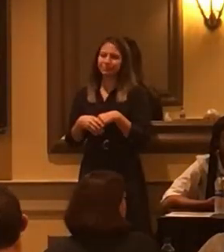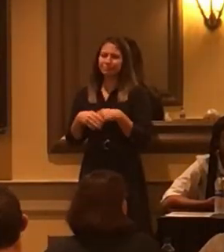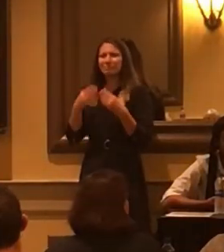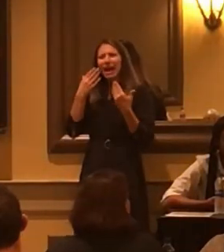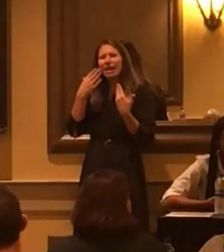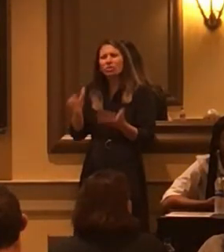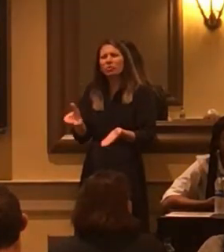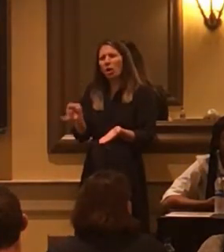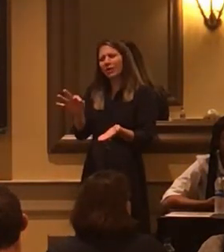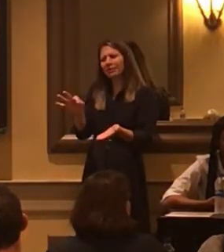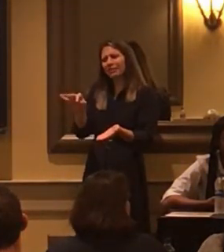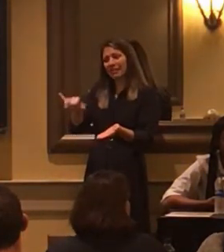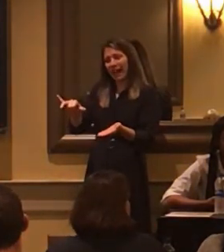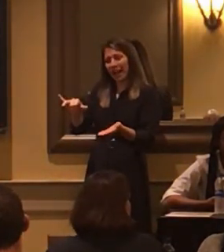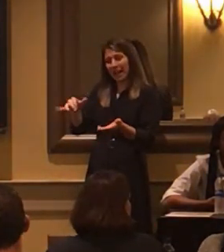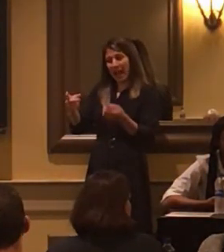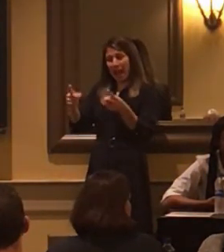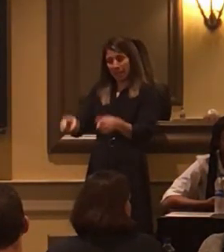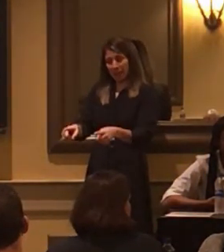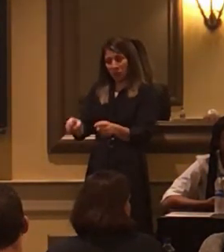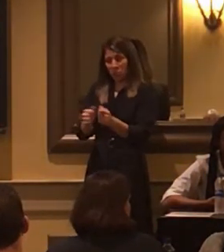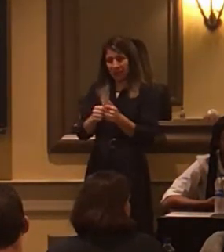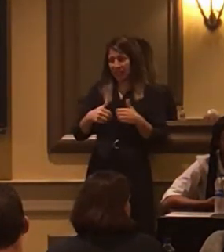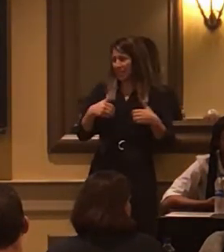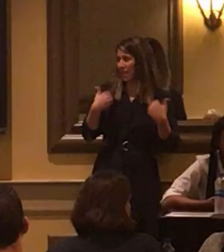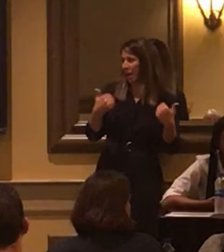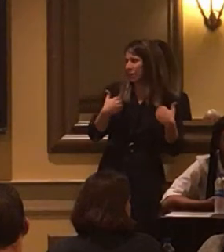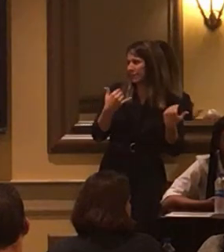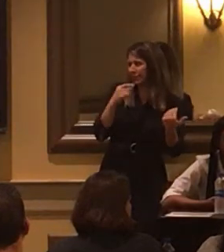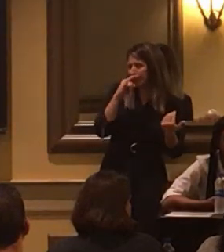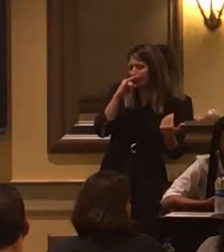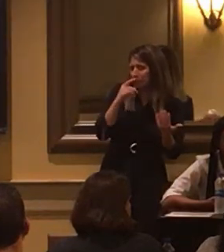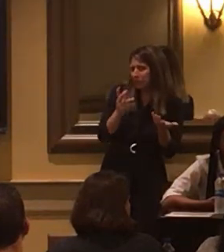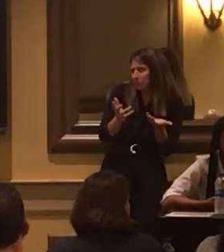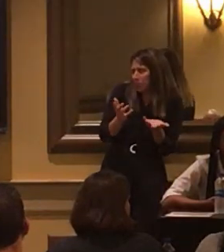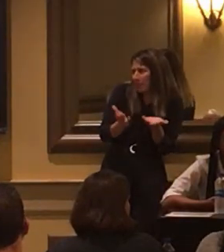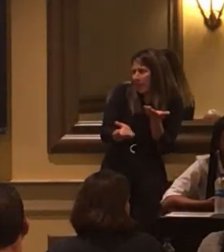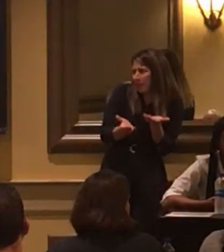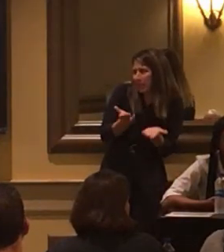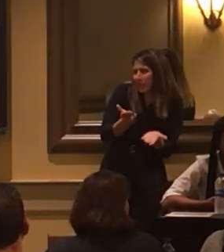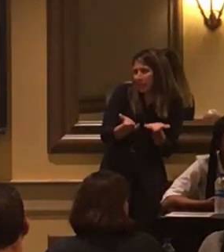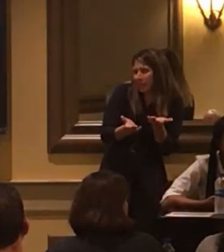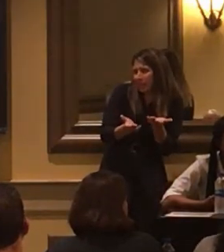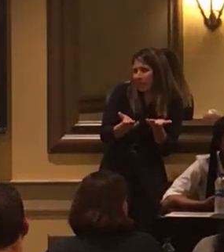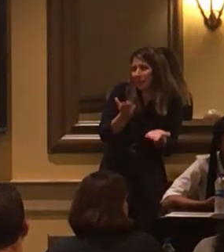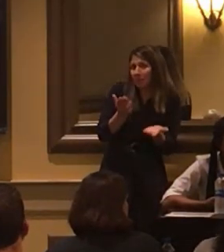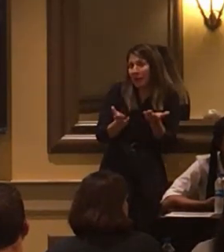kind of things happening with younger kids. Maybe.